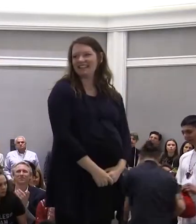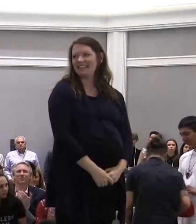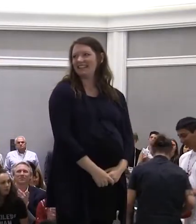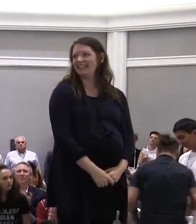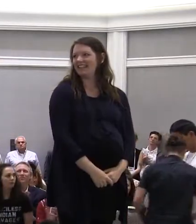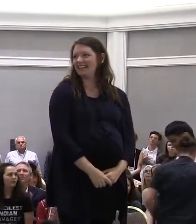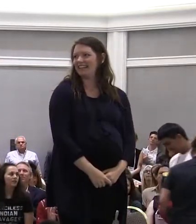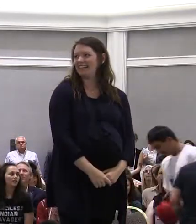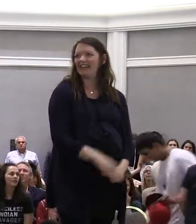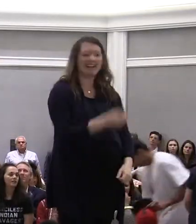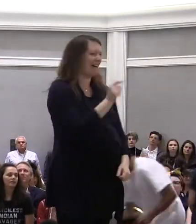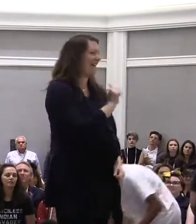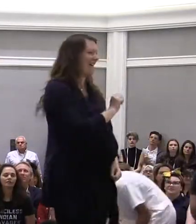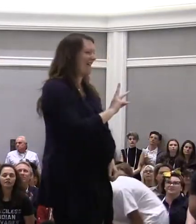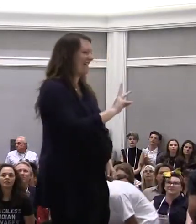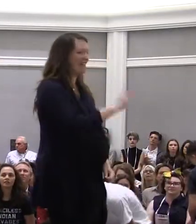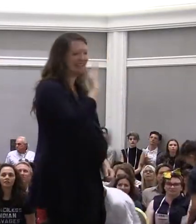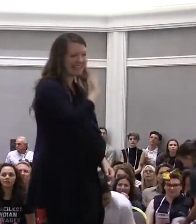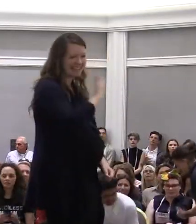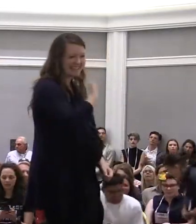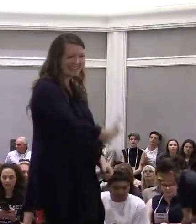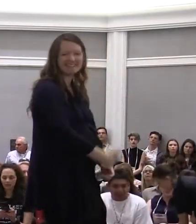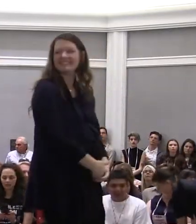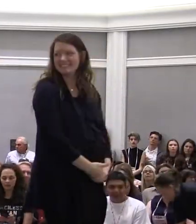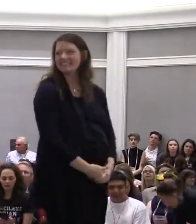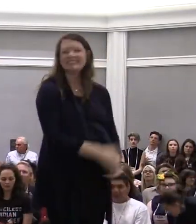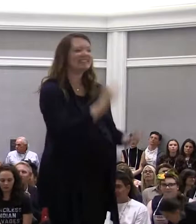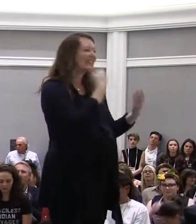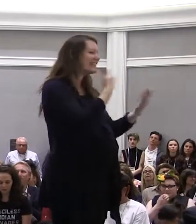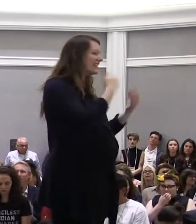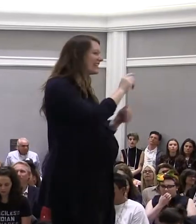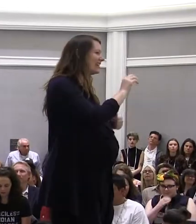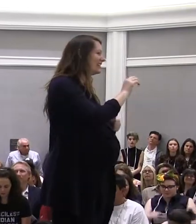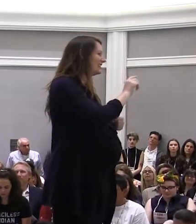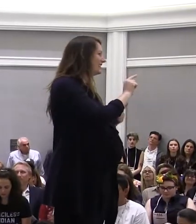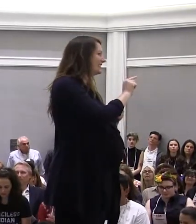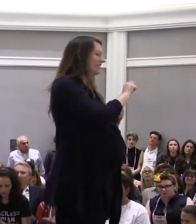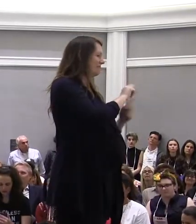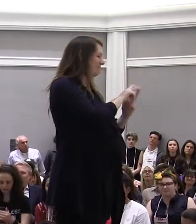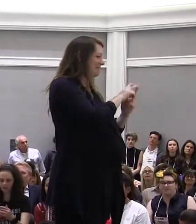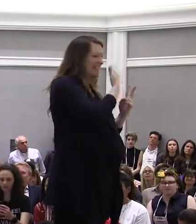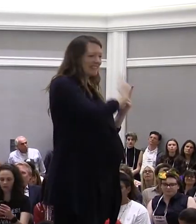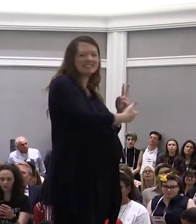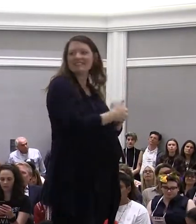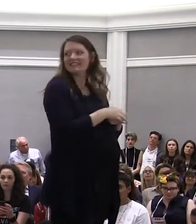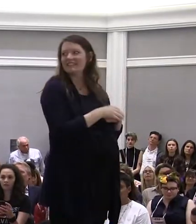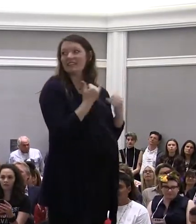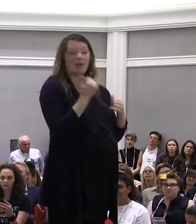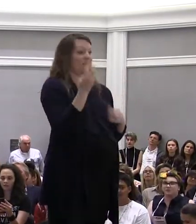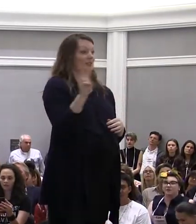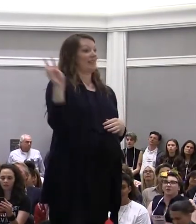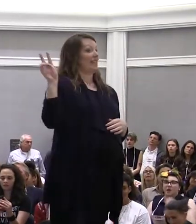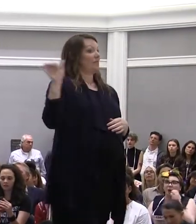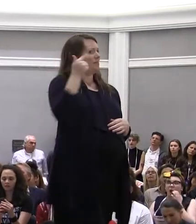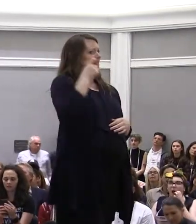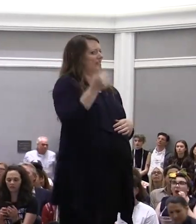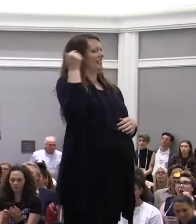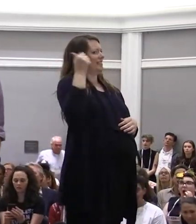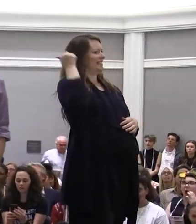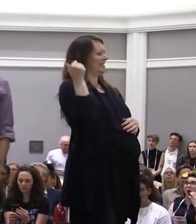(woman) Thank you, thank you Ty and our new friends. I'm going to look this way, because I feel like this side room needs a little love.